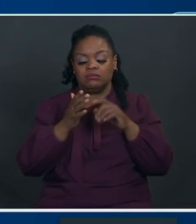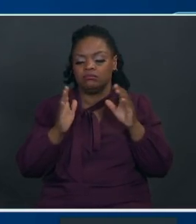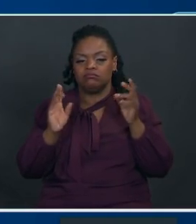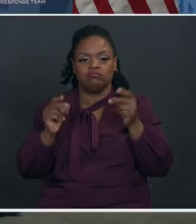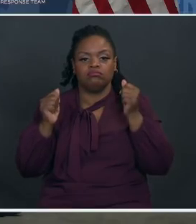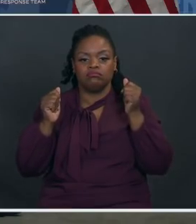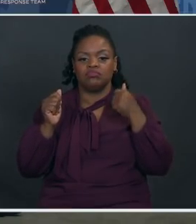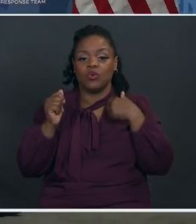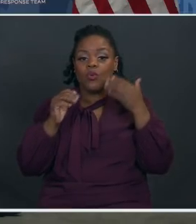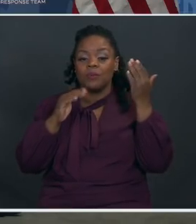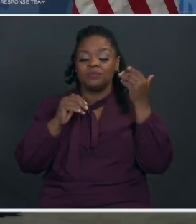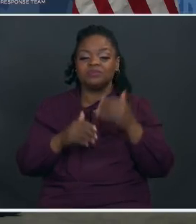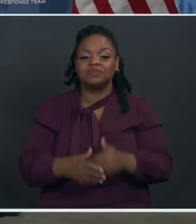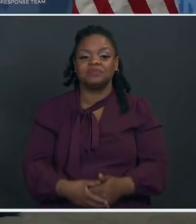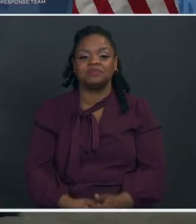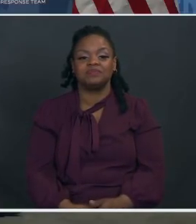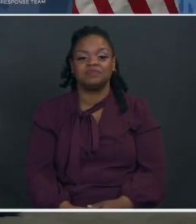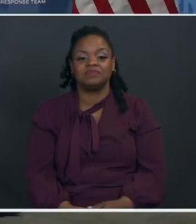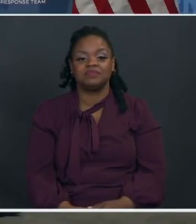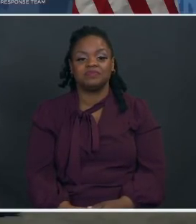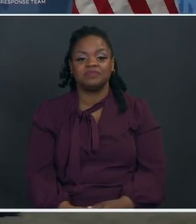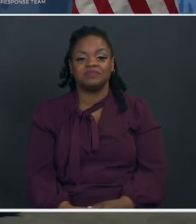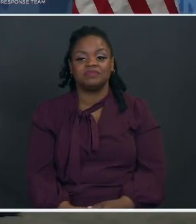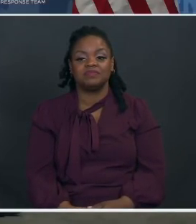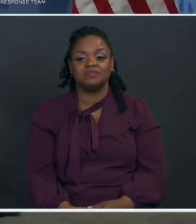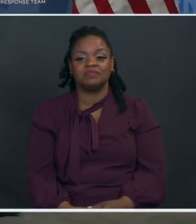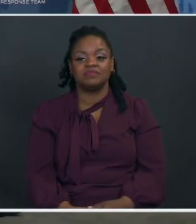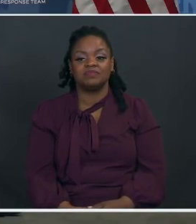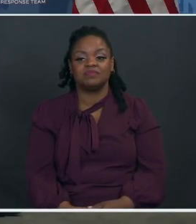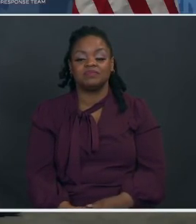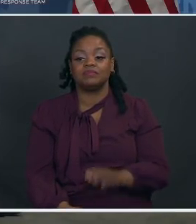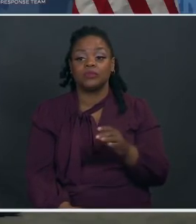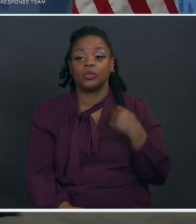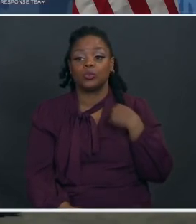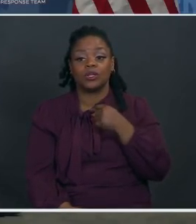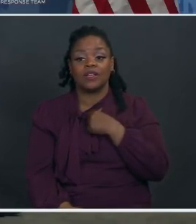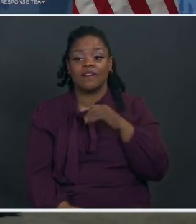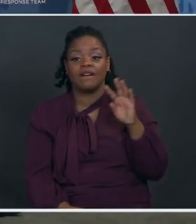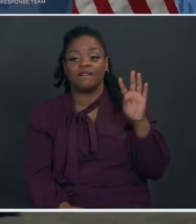I mean, believe it or not, we are 43rd in the world at genomic sequencing,